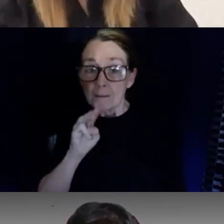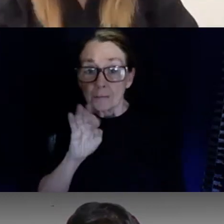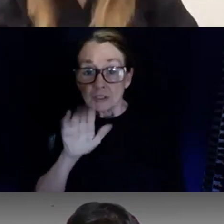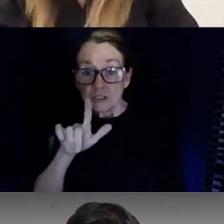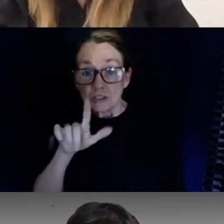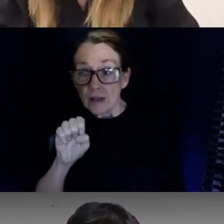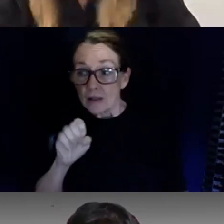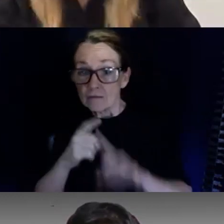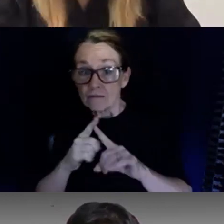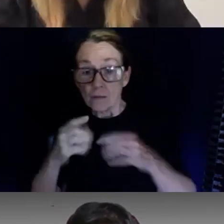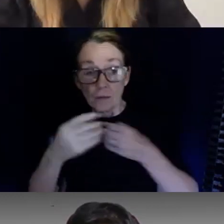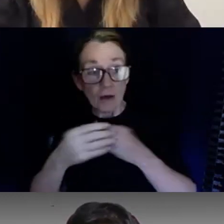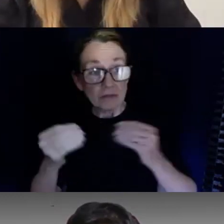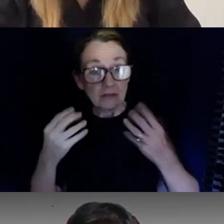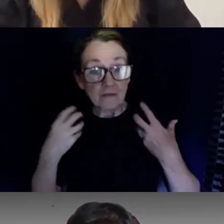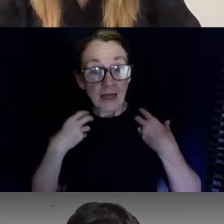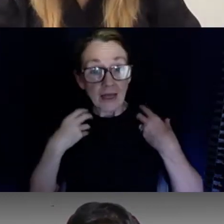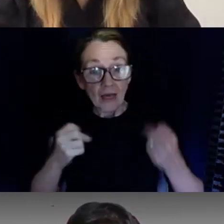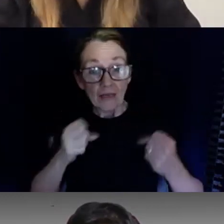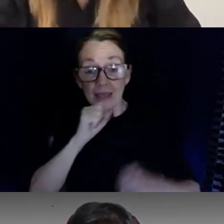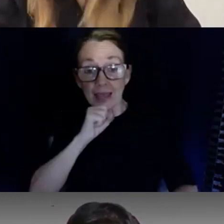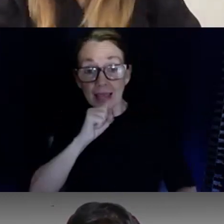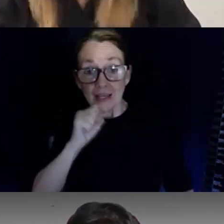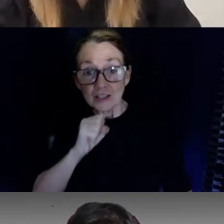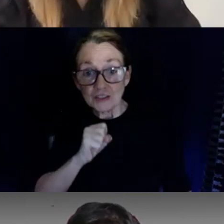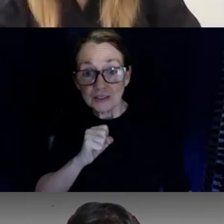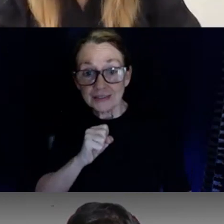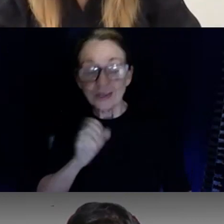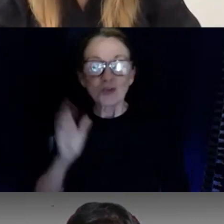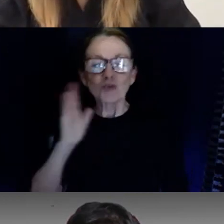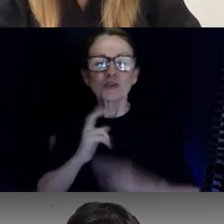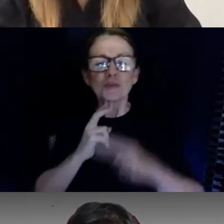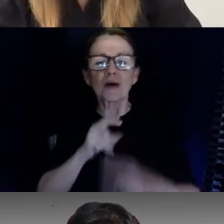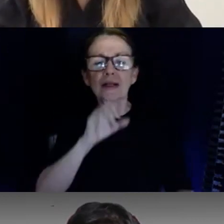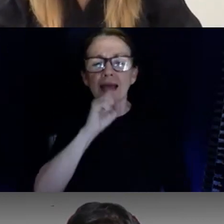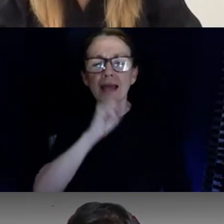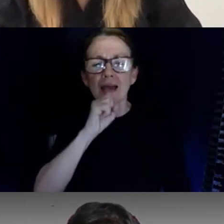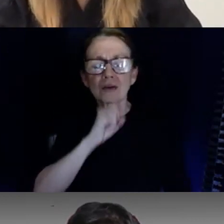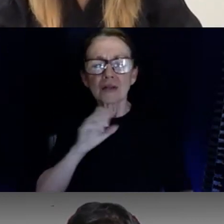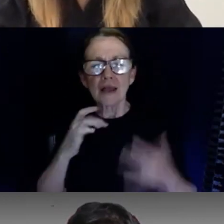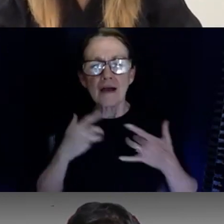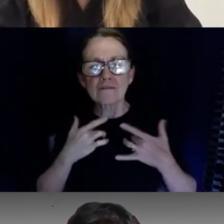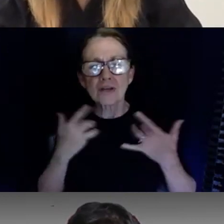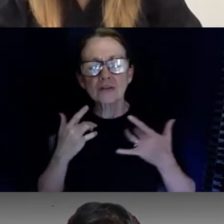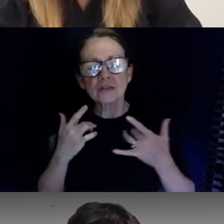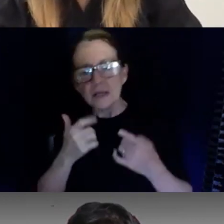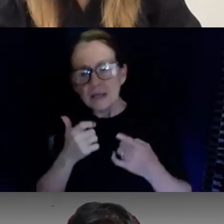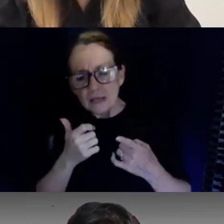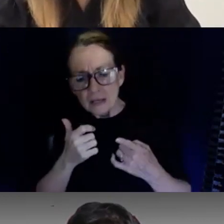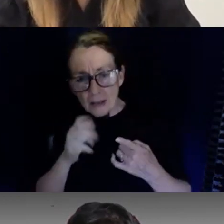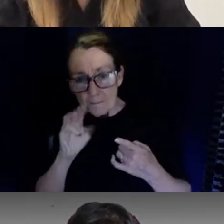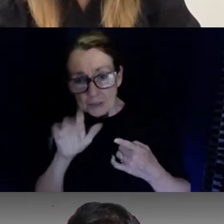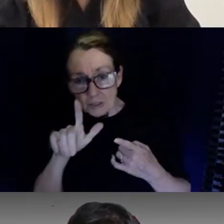THANK YOU, CARMEN. APPRECIATE THAT.